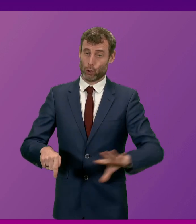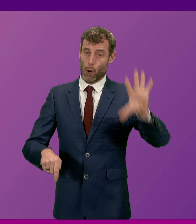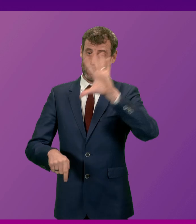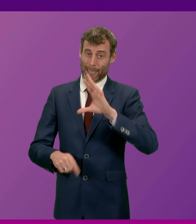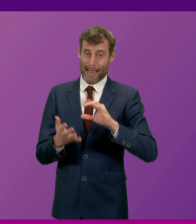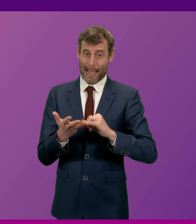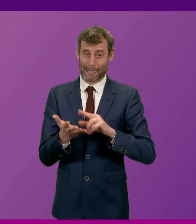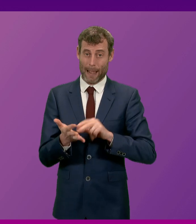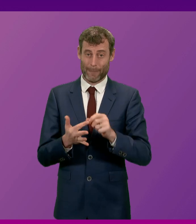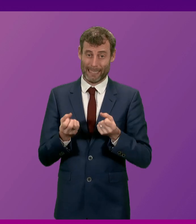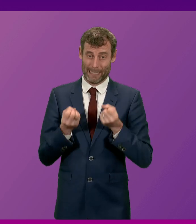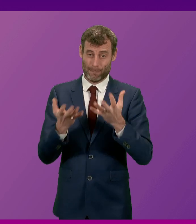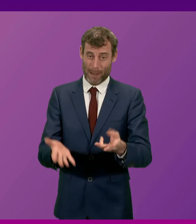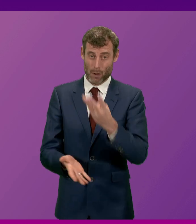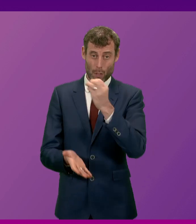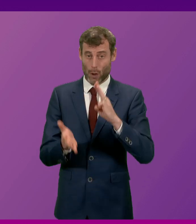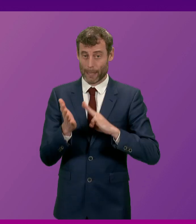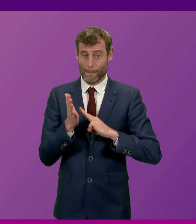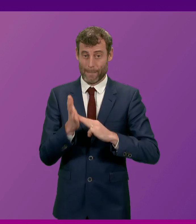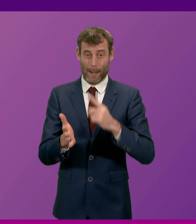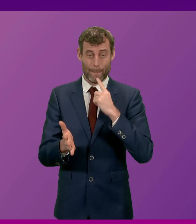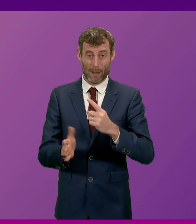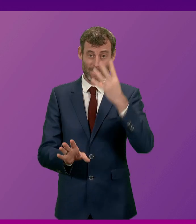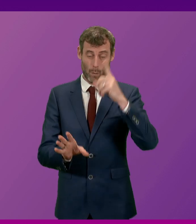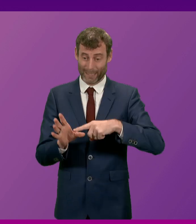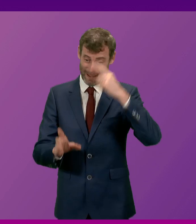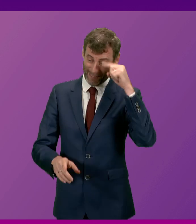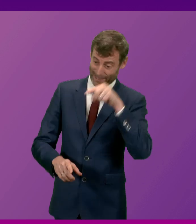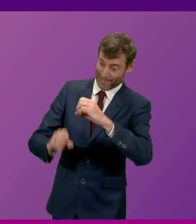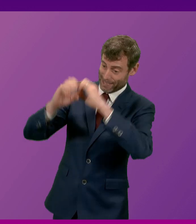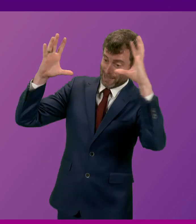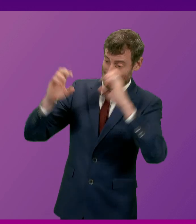£30 million and four years on the wrong solution. I hope very much